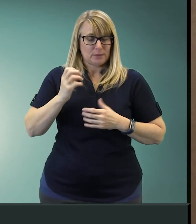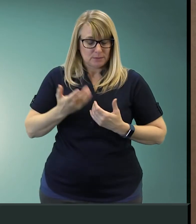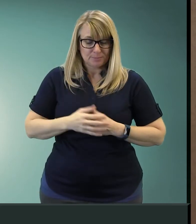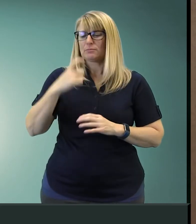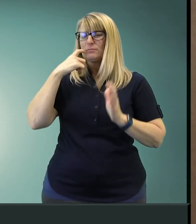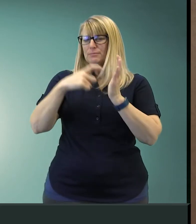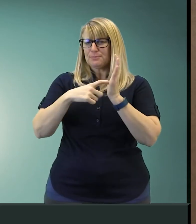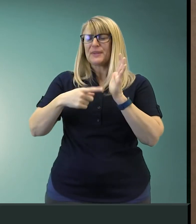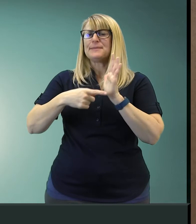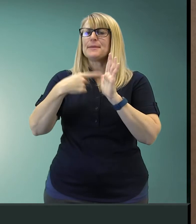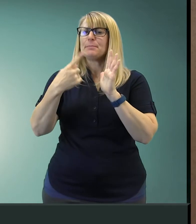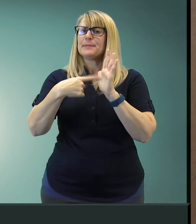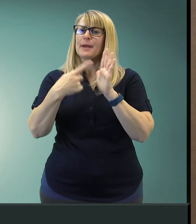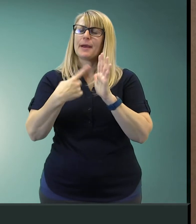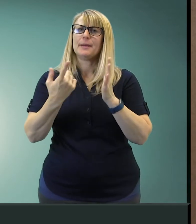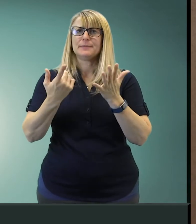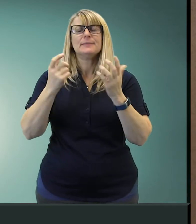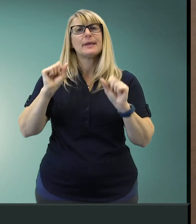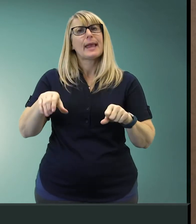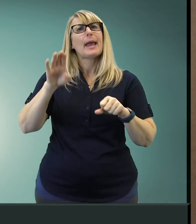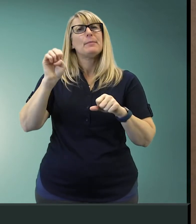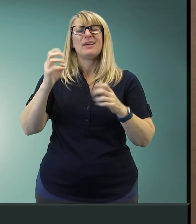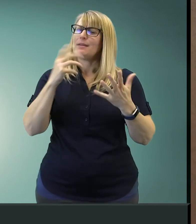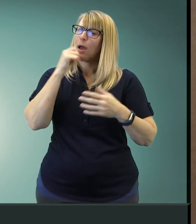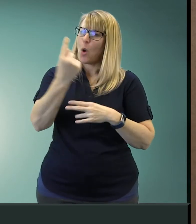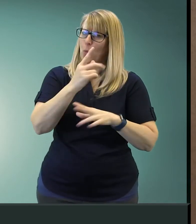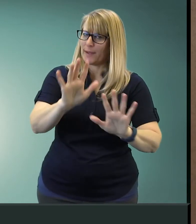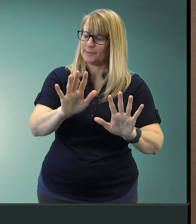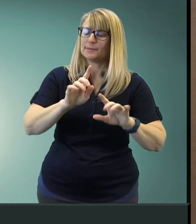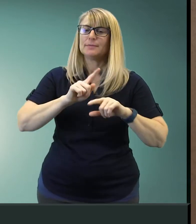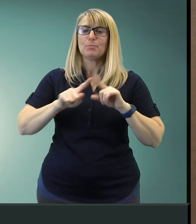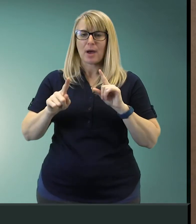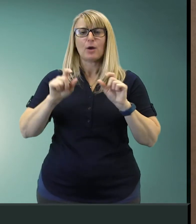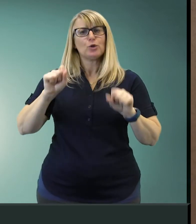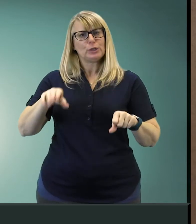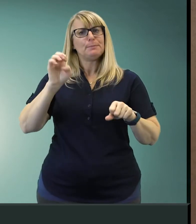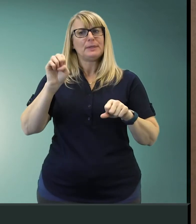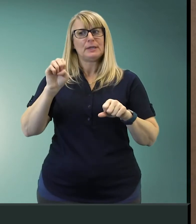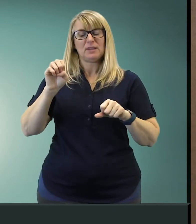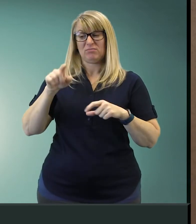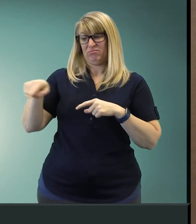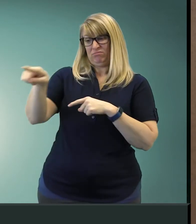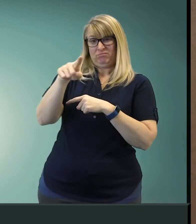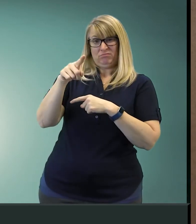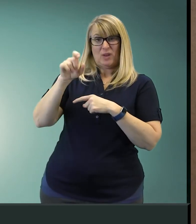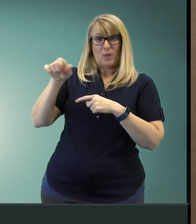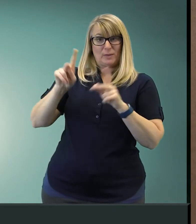But what I've noticed is even sometimes it could be, and it's not always the case, but it could be that,